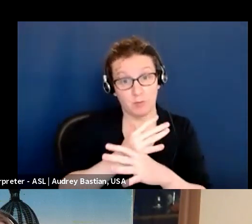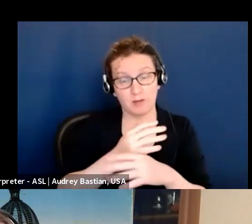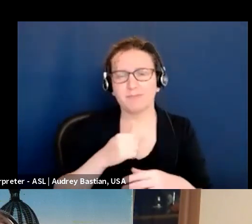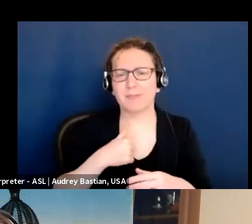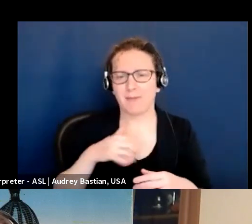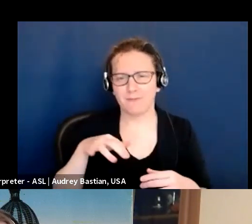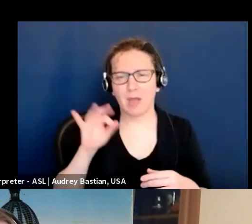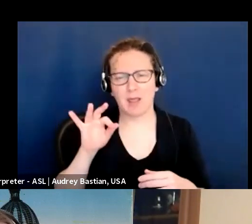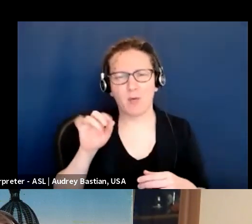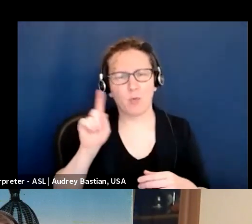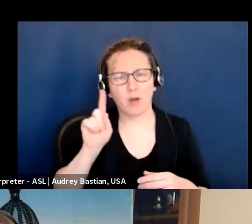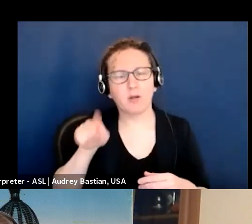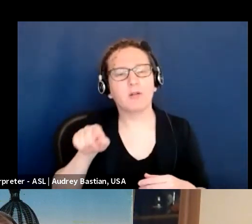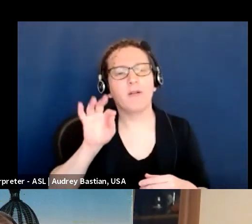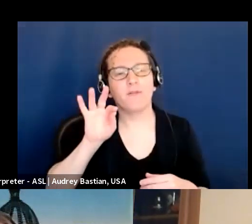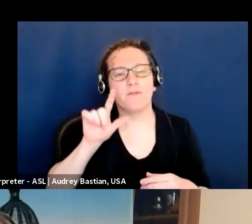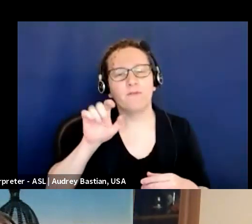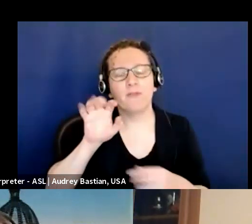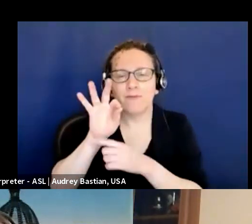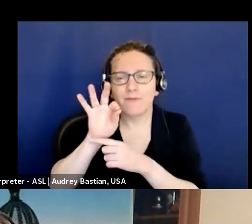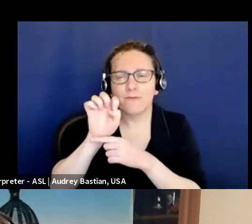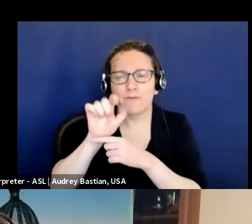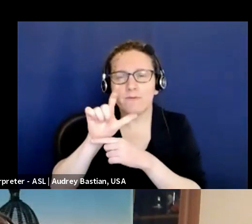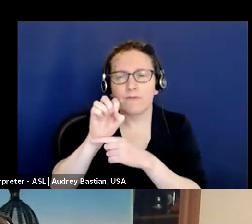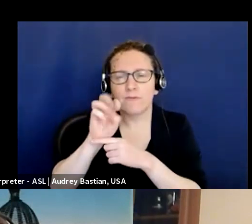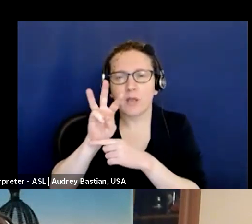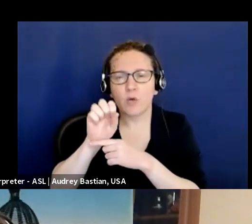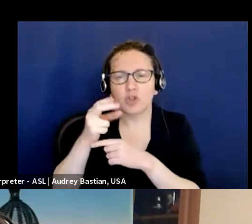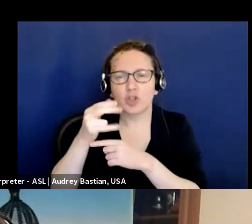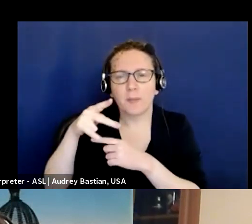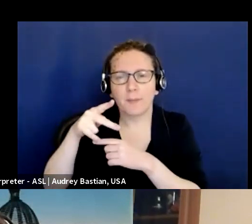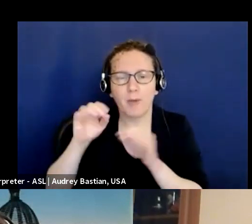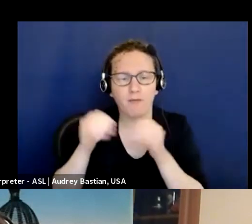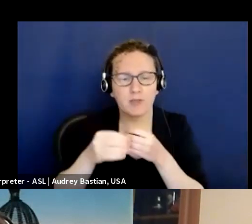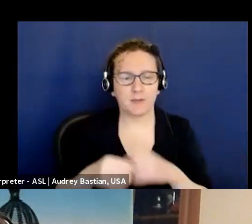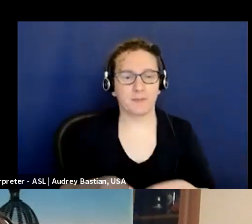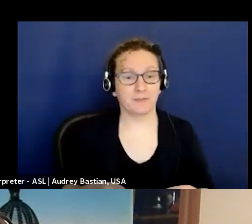So not through the study abroad office at your college,